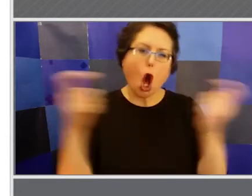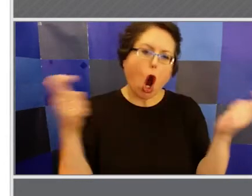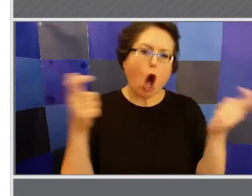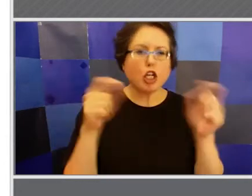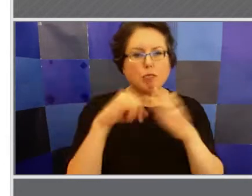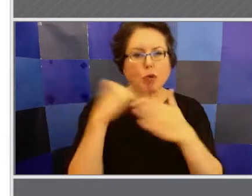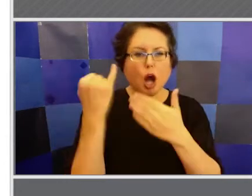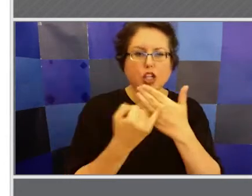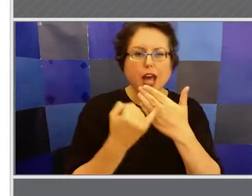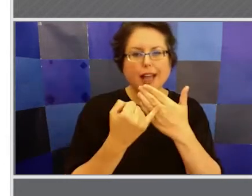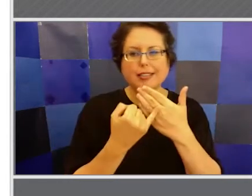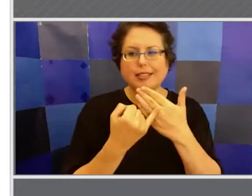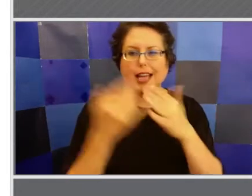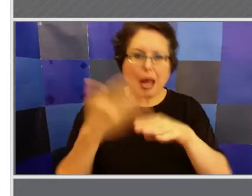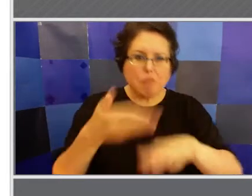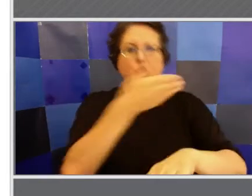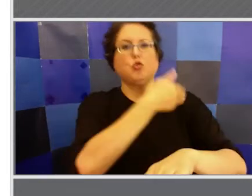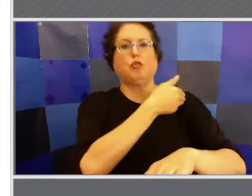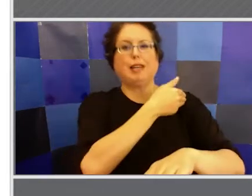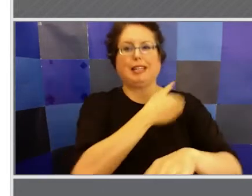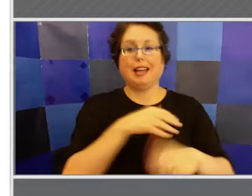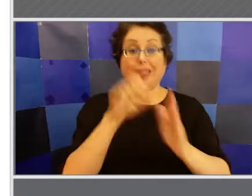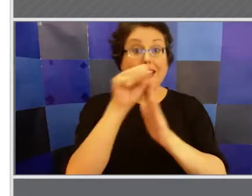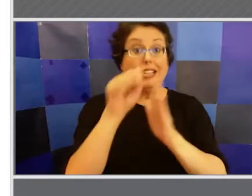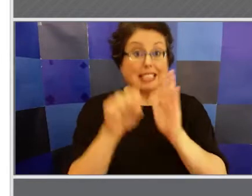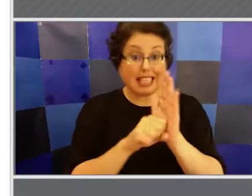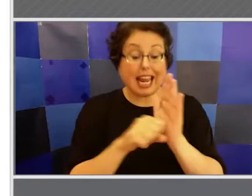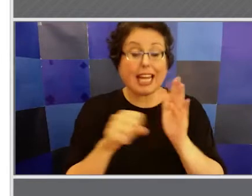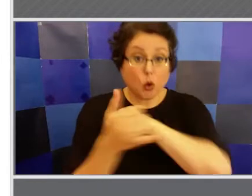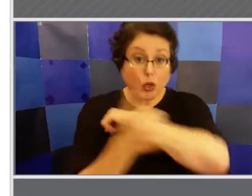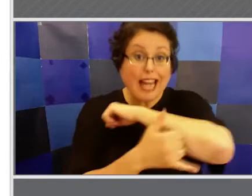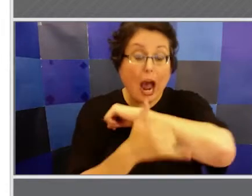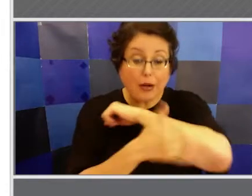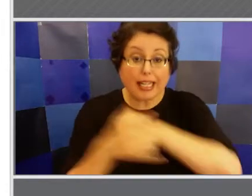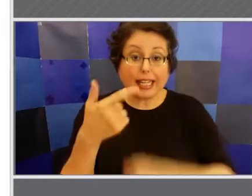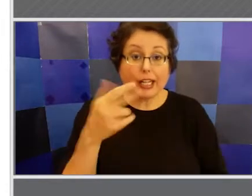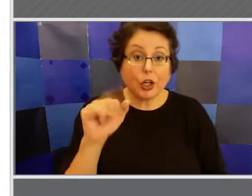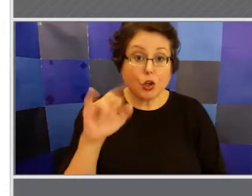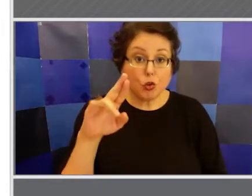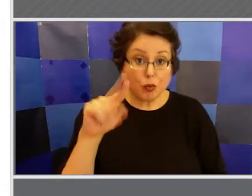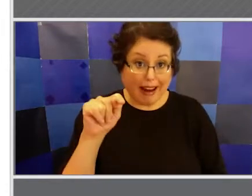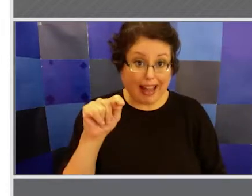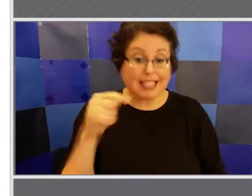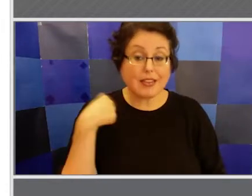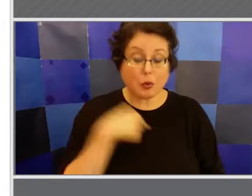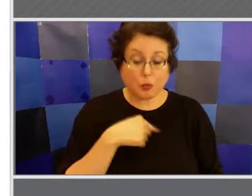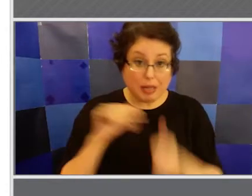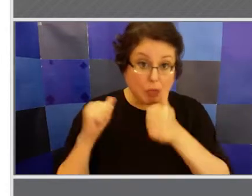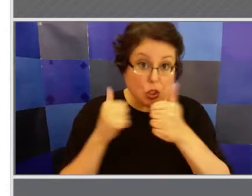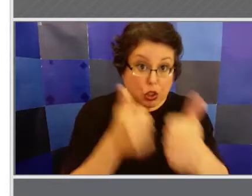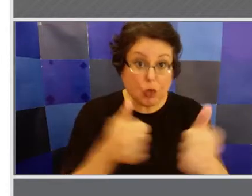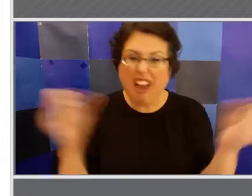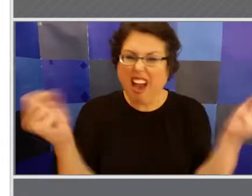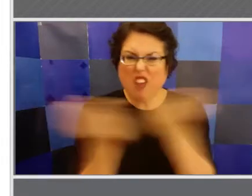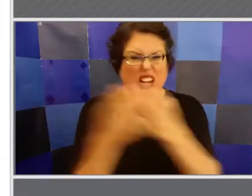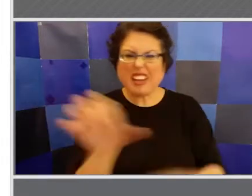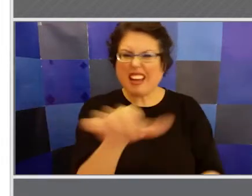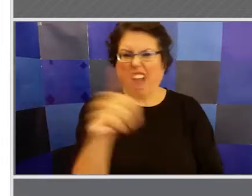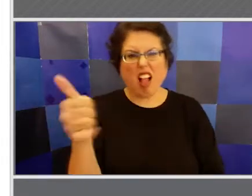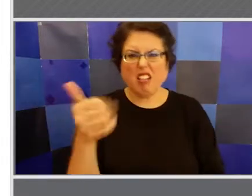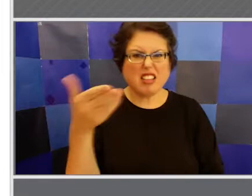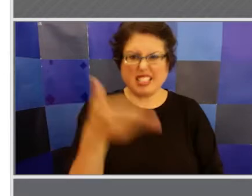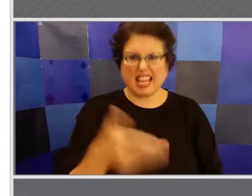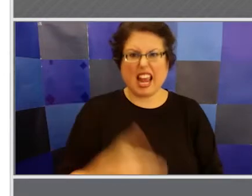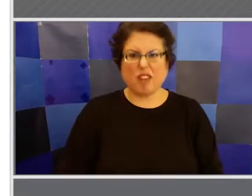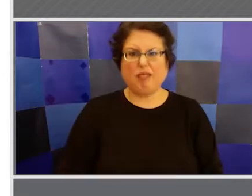that we stay for county grants that the city pursues it is awarded that anything else that